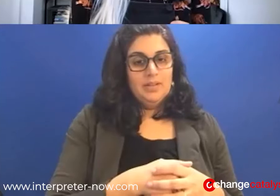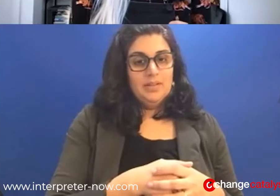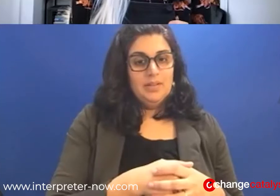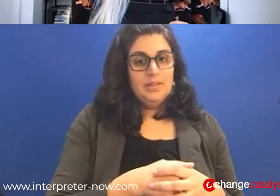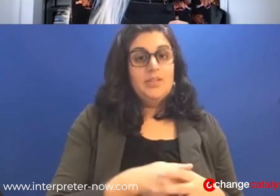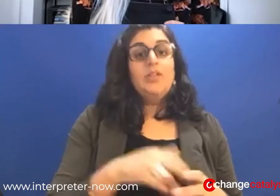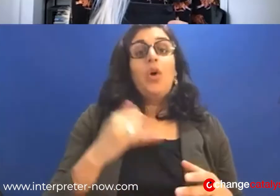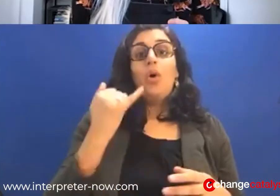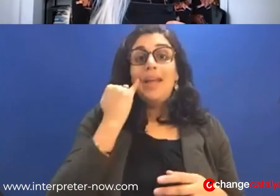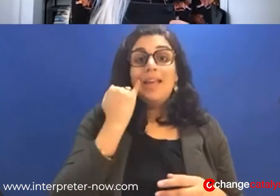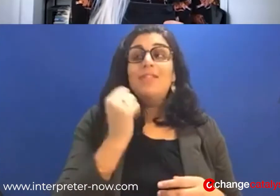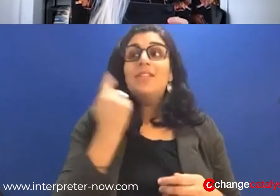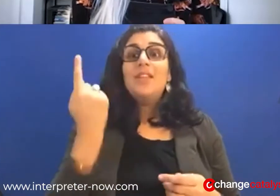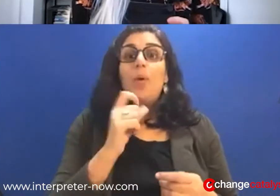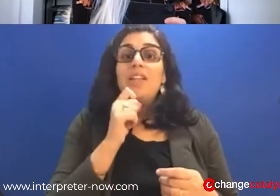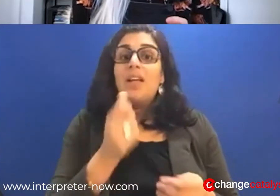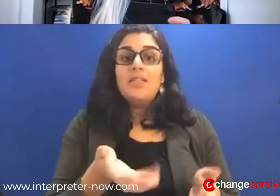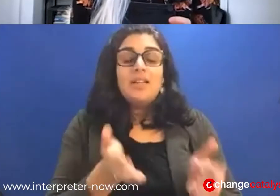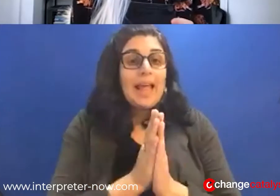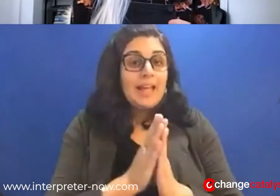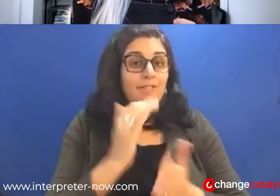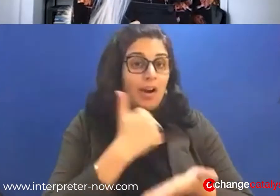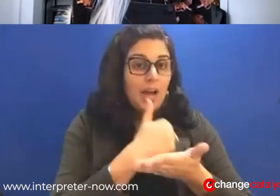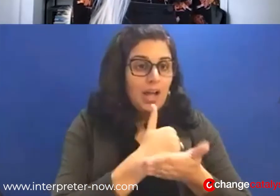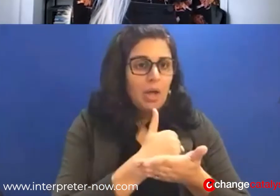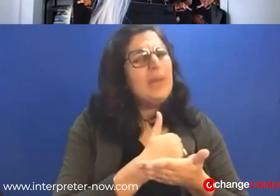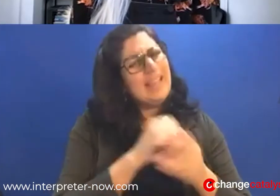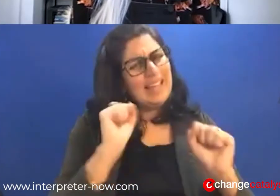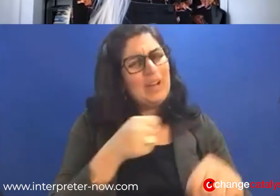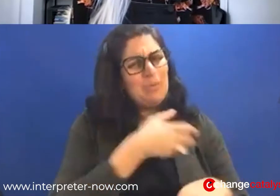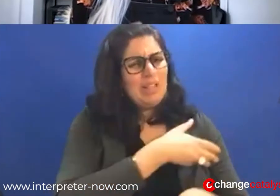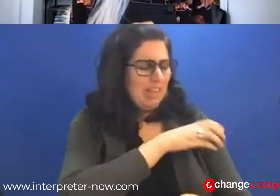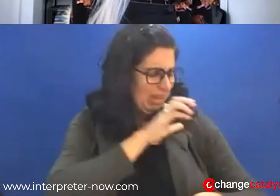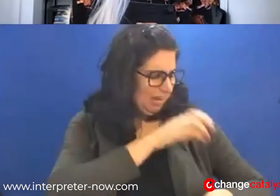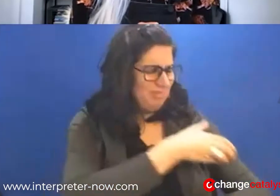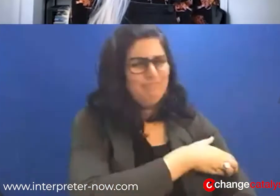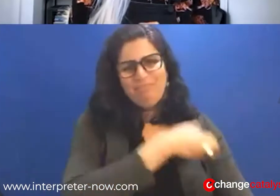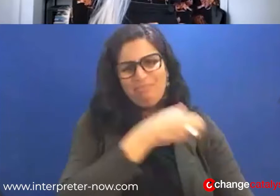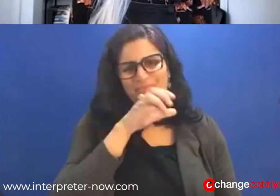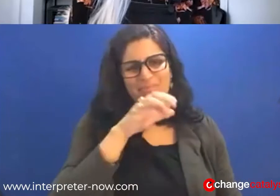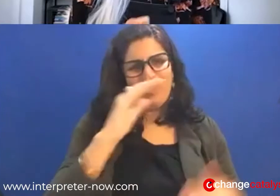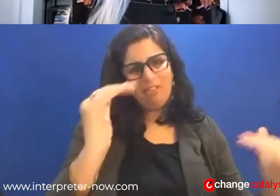right. But sometimes, people who want to be acting as an ally or want to be supportive offer that because they don't know where to be helping out.